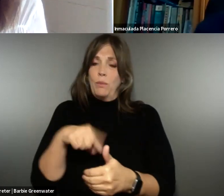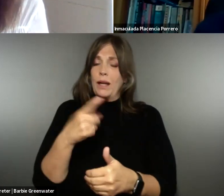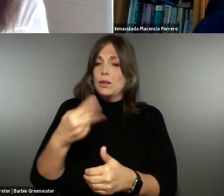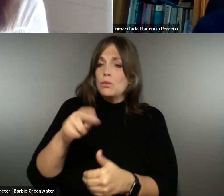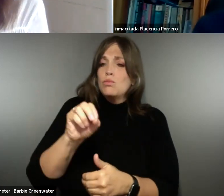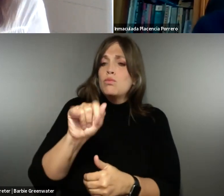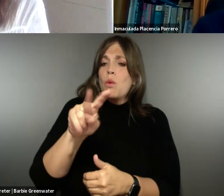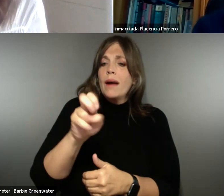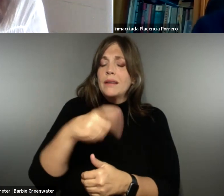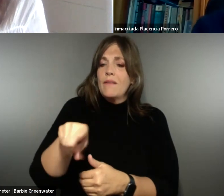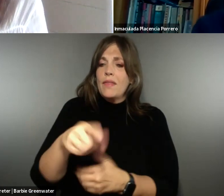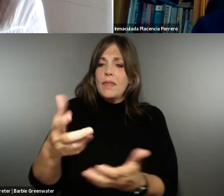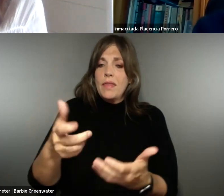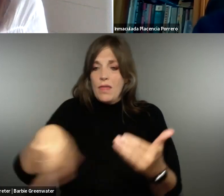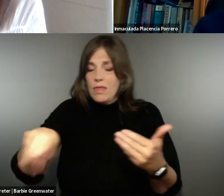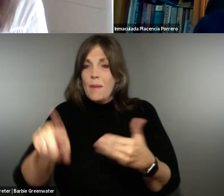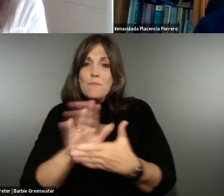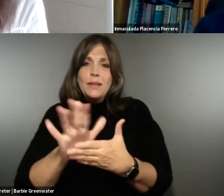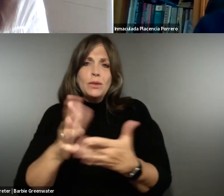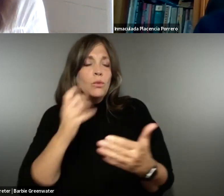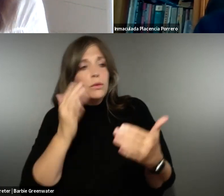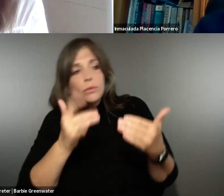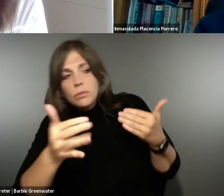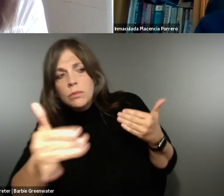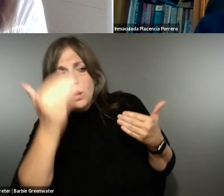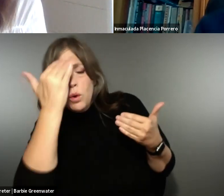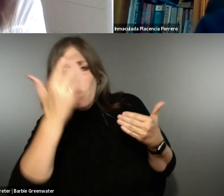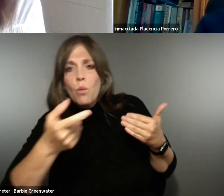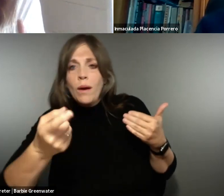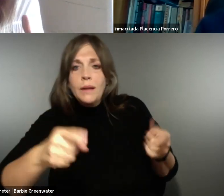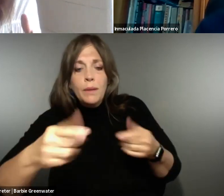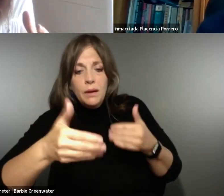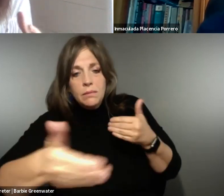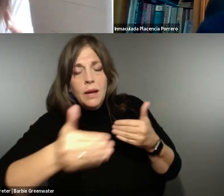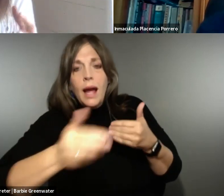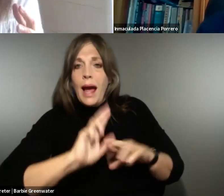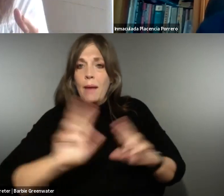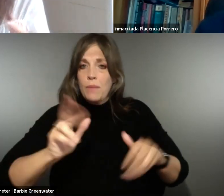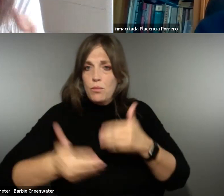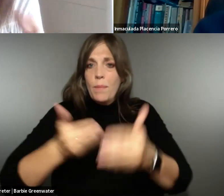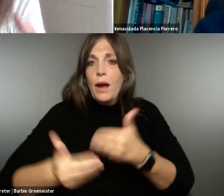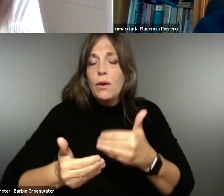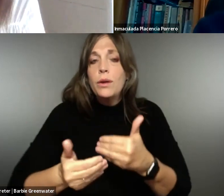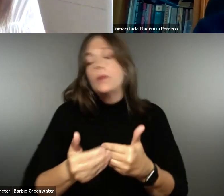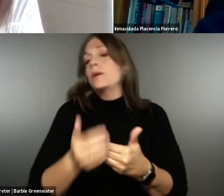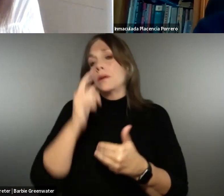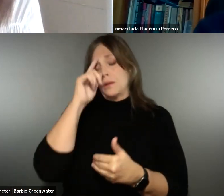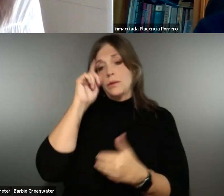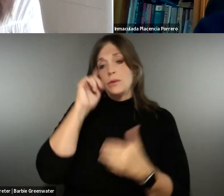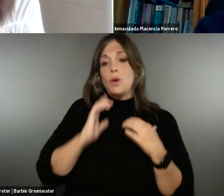mainly positive, and very proactive. I think they really want to understand the upcoming requirements in advance and be able to